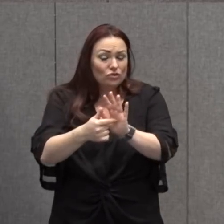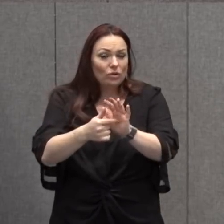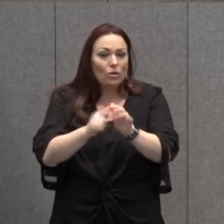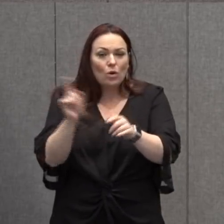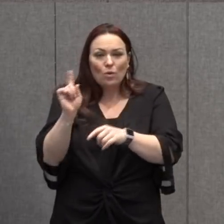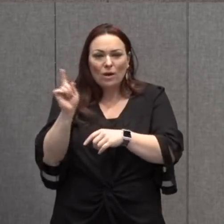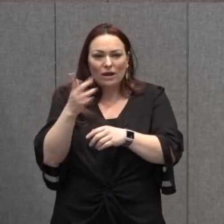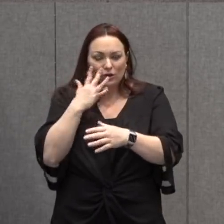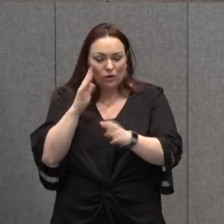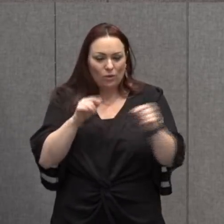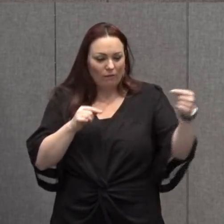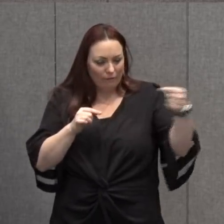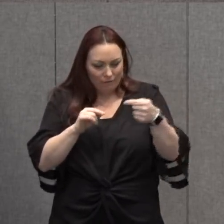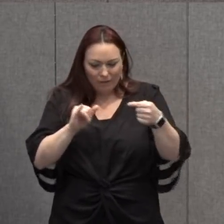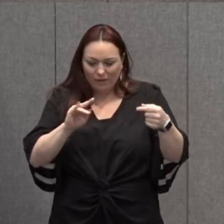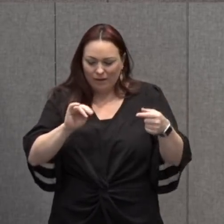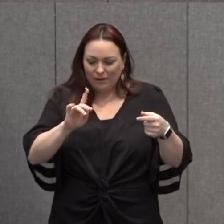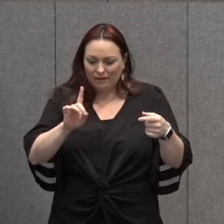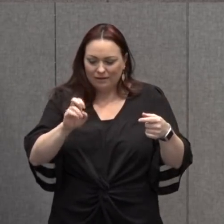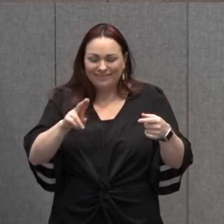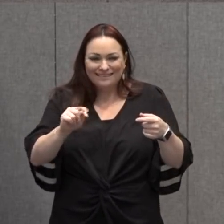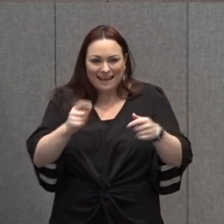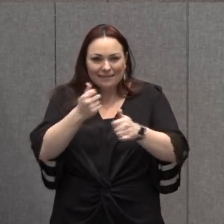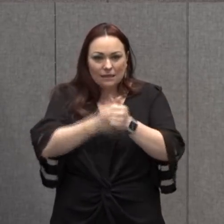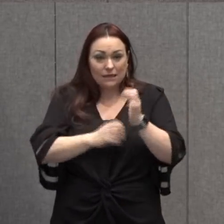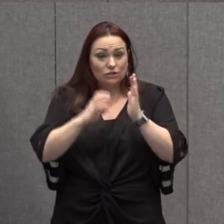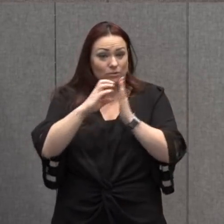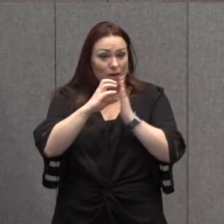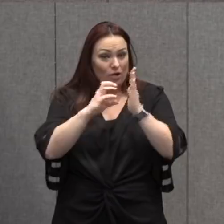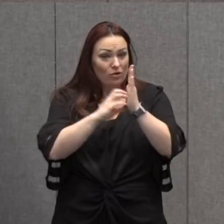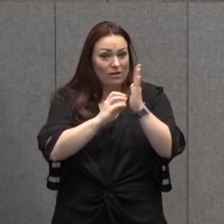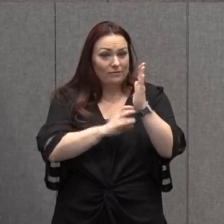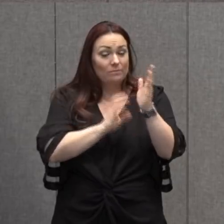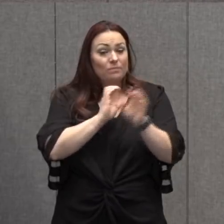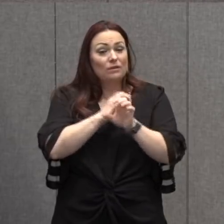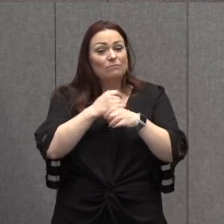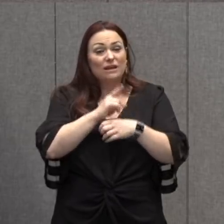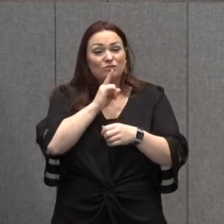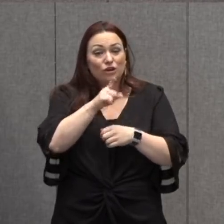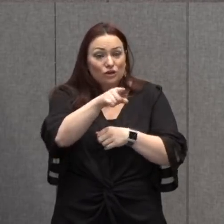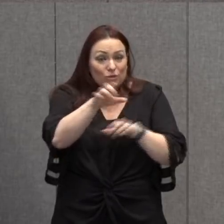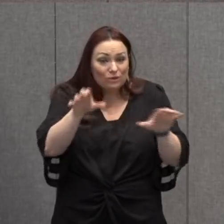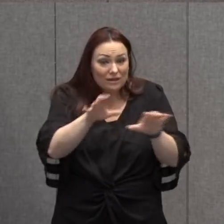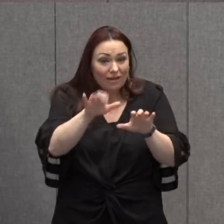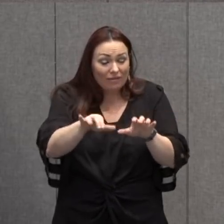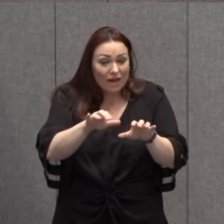so that you indented each paragraph, make sure you did that. And then when you've gone through it and you think